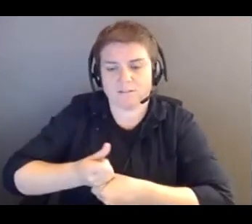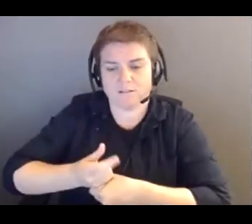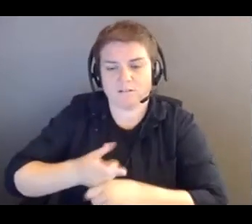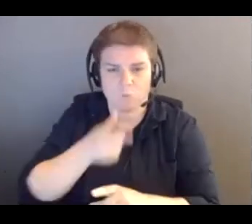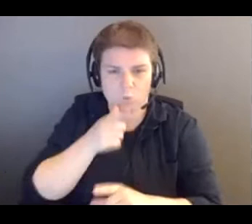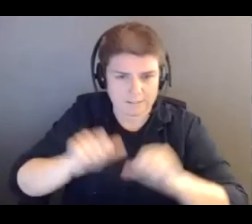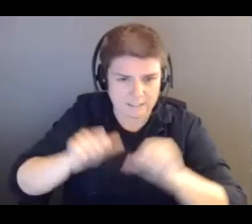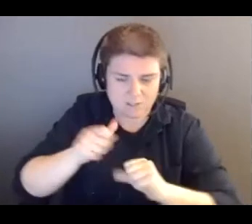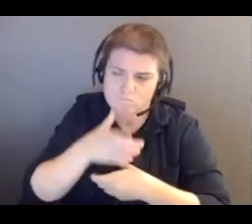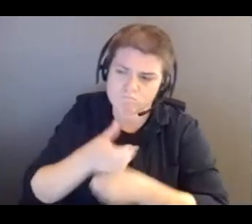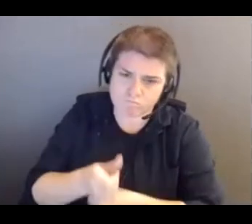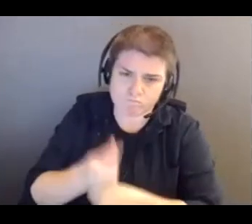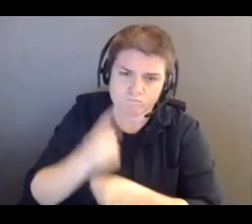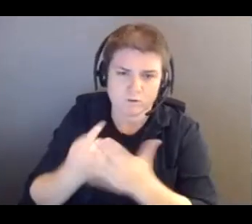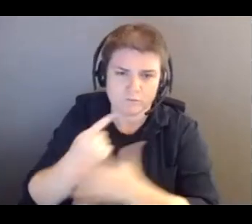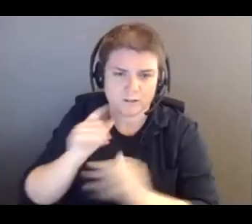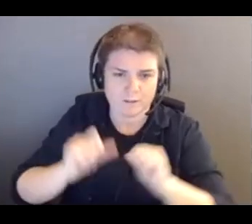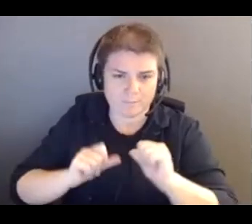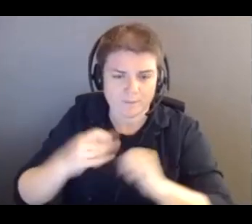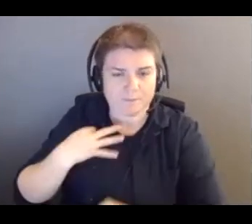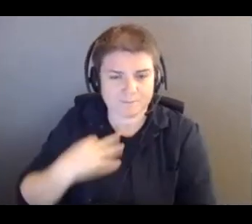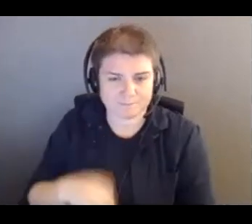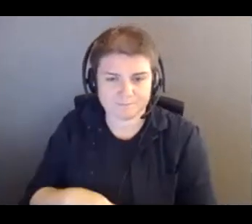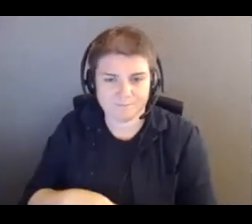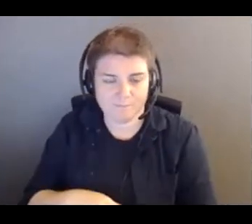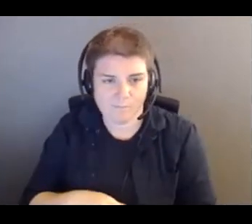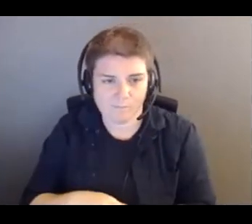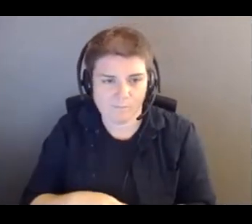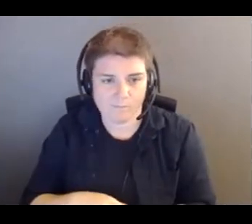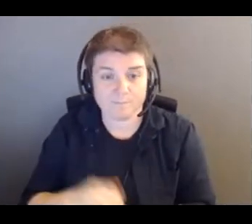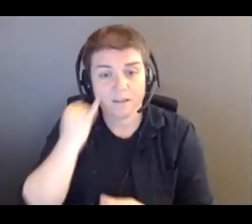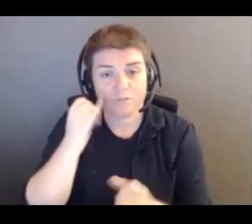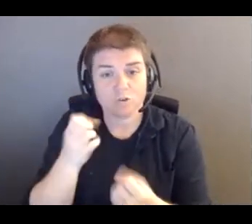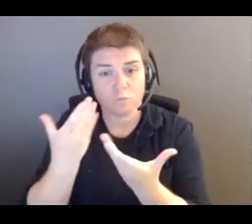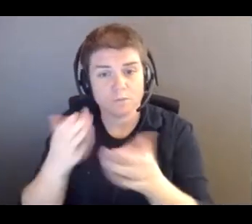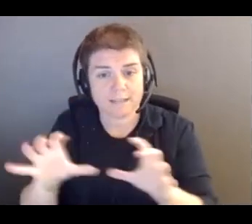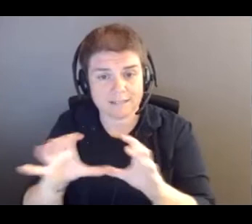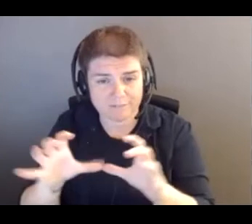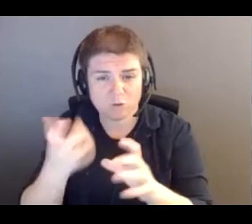your application. If you are proposing activities or work that go against restrictions at the